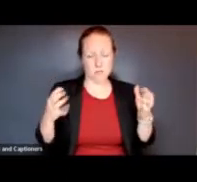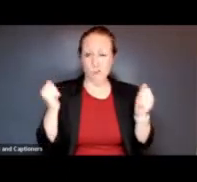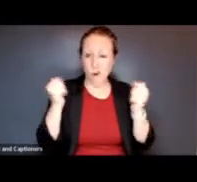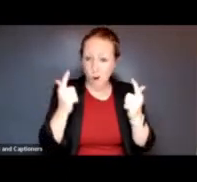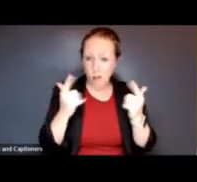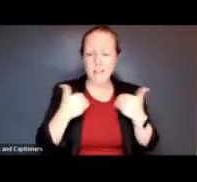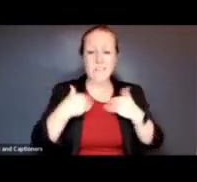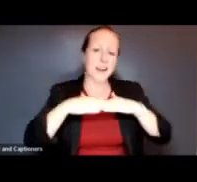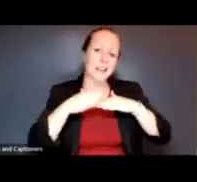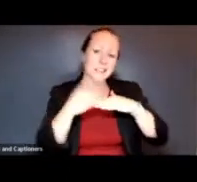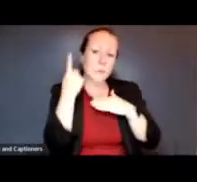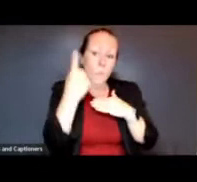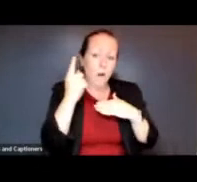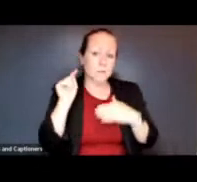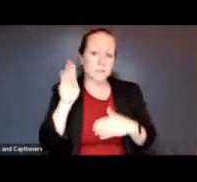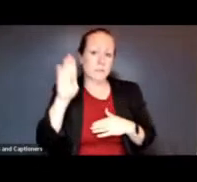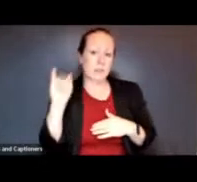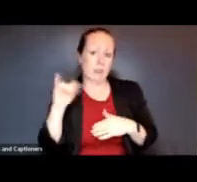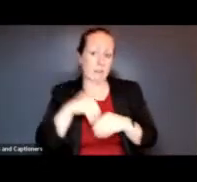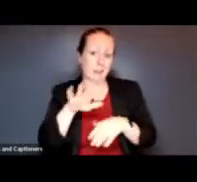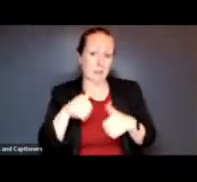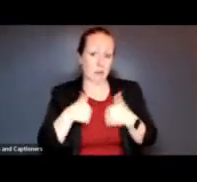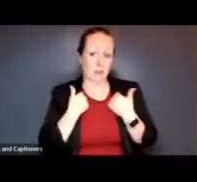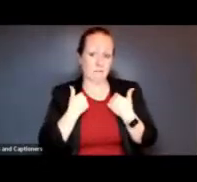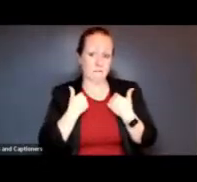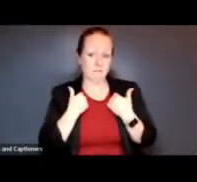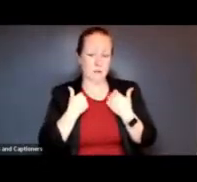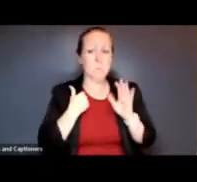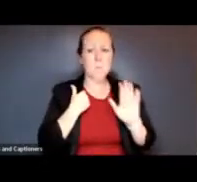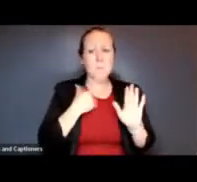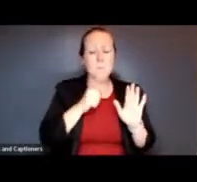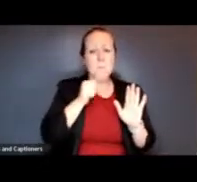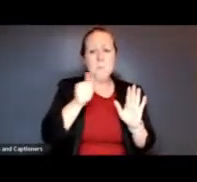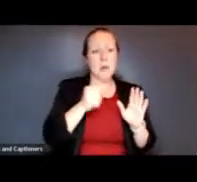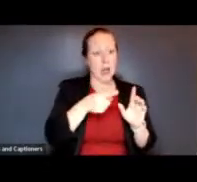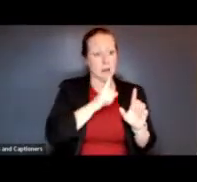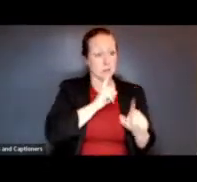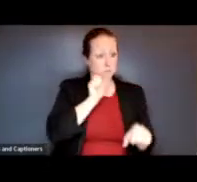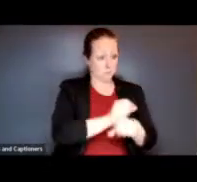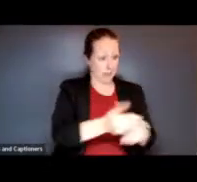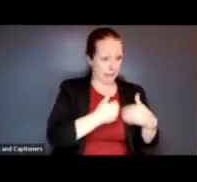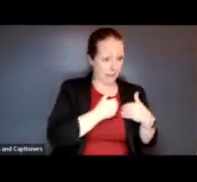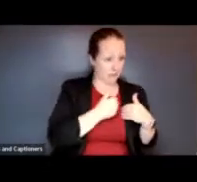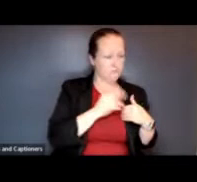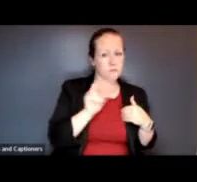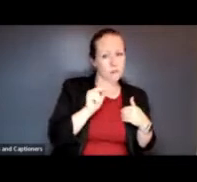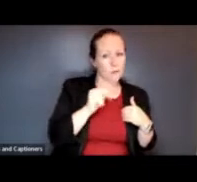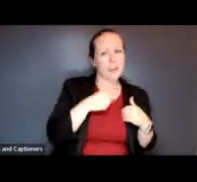brain injury in their life. So it's not just whether you've had it, it's the severity of the cumulative effects, how old you